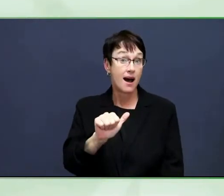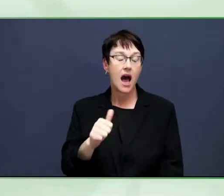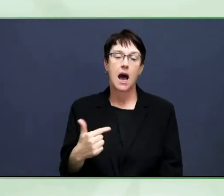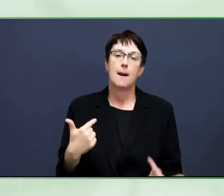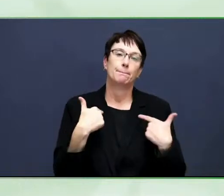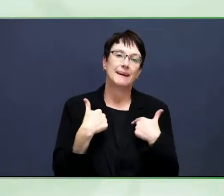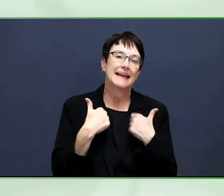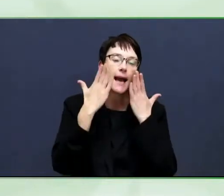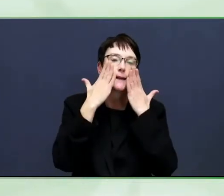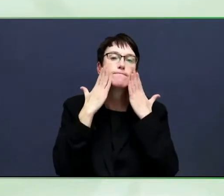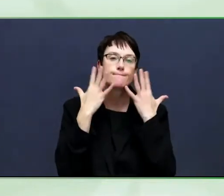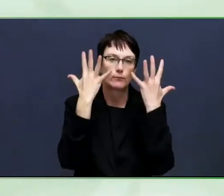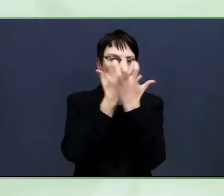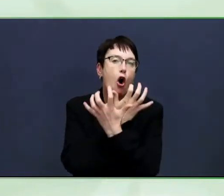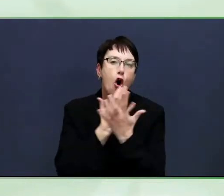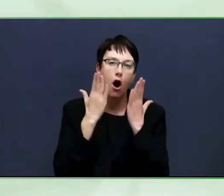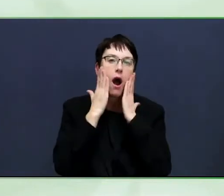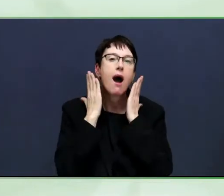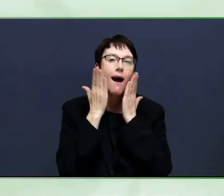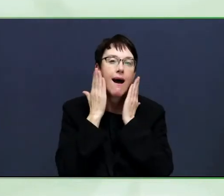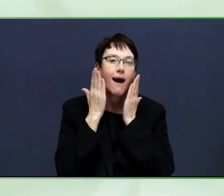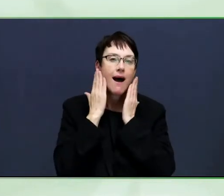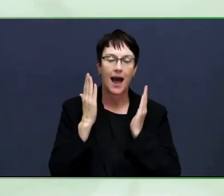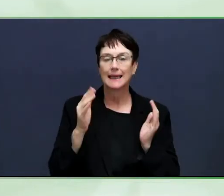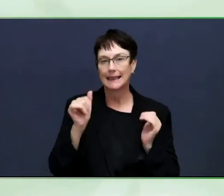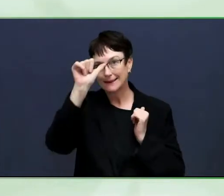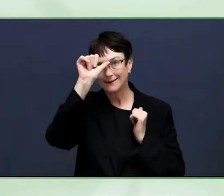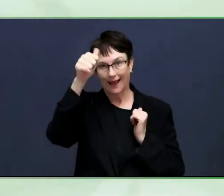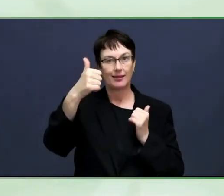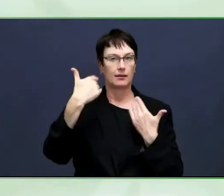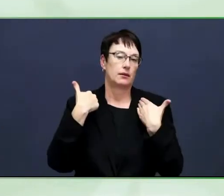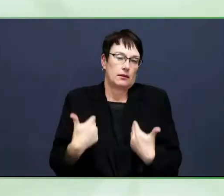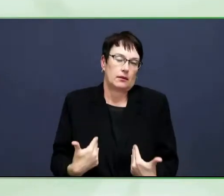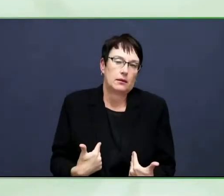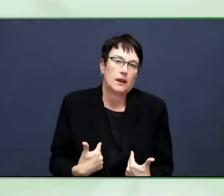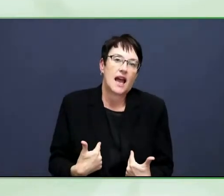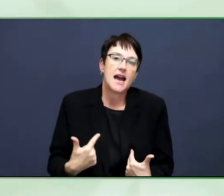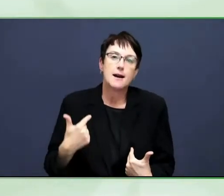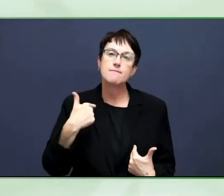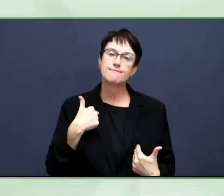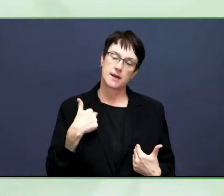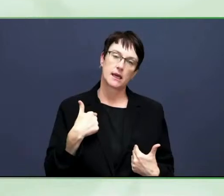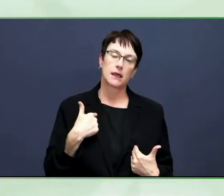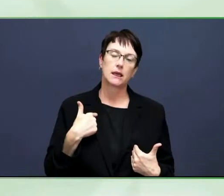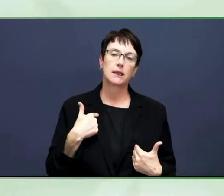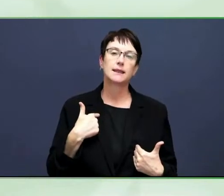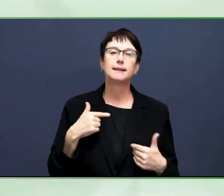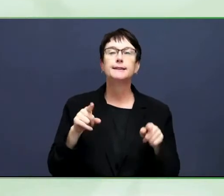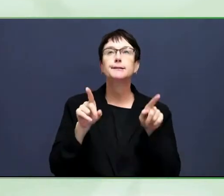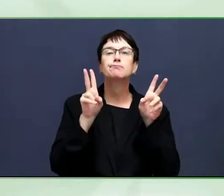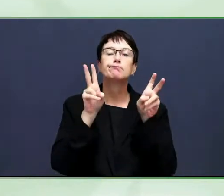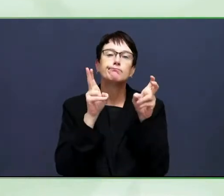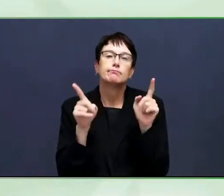I describe myself as 70-80% dark chocolate which will give you an idea of the tonality